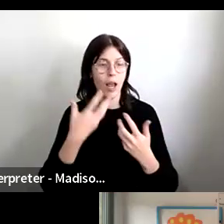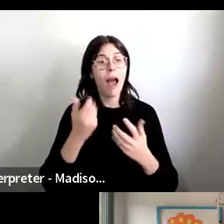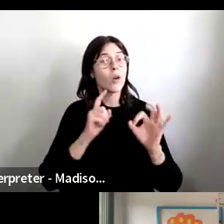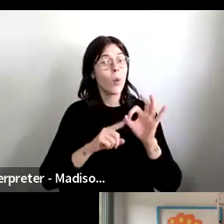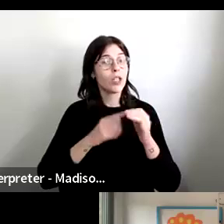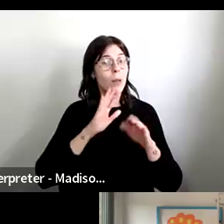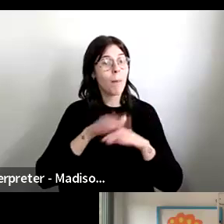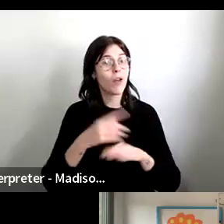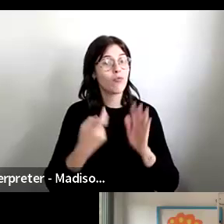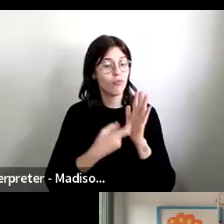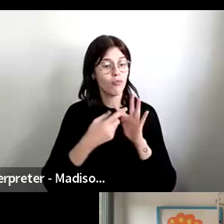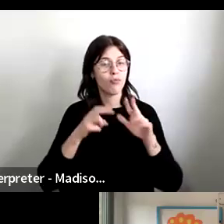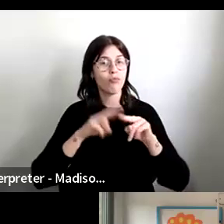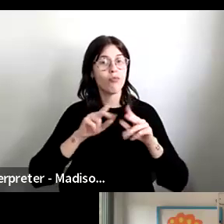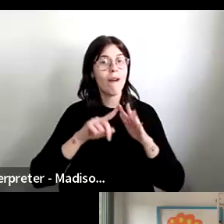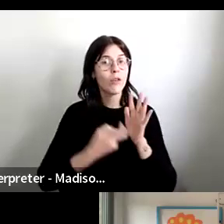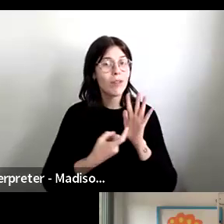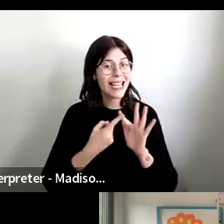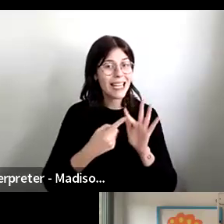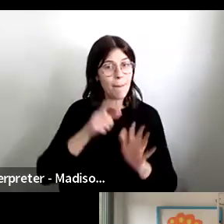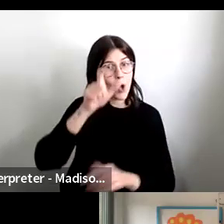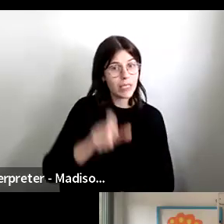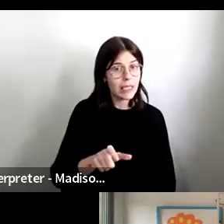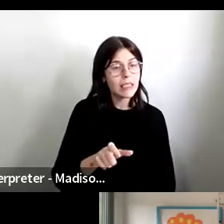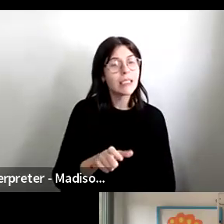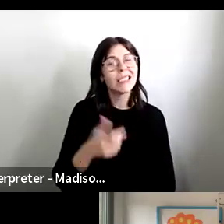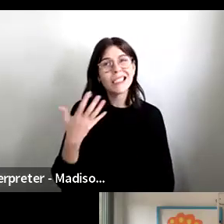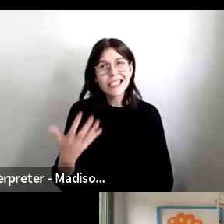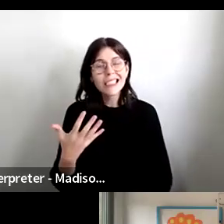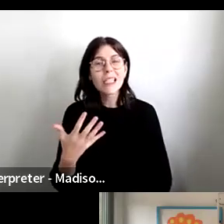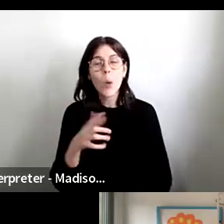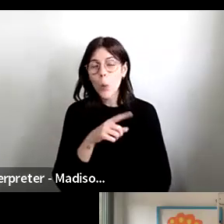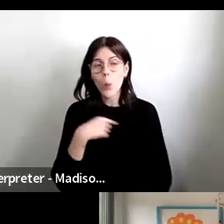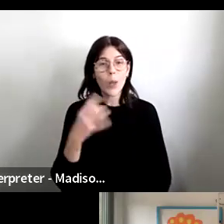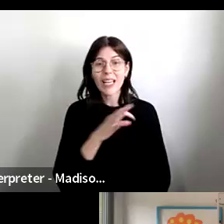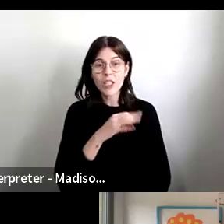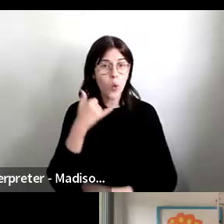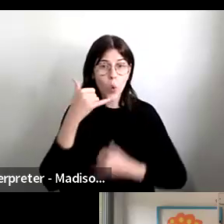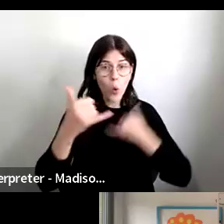what kind of referee would be most suitable? We don't ring every referee to make sure people are